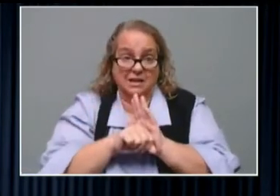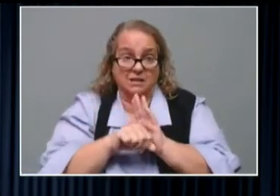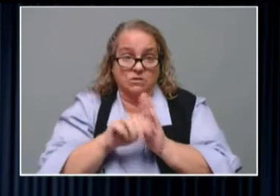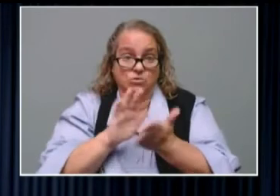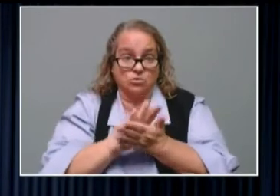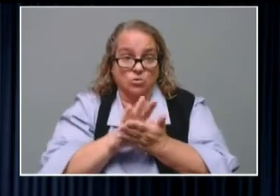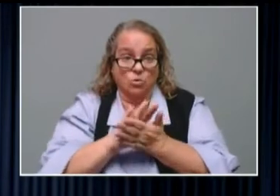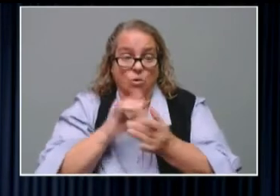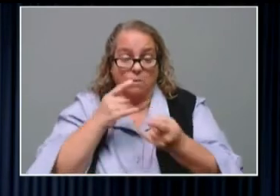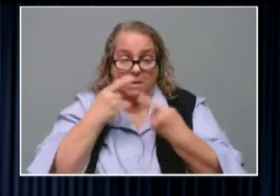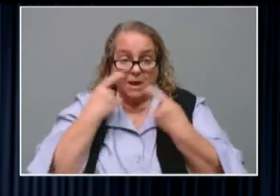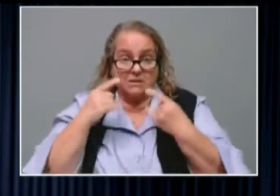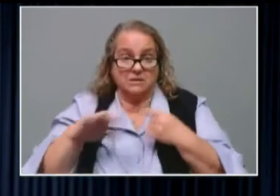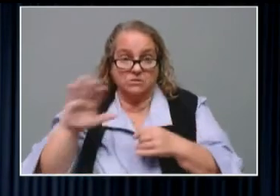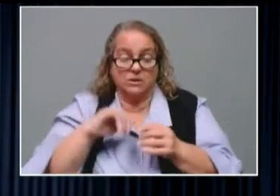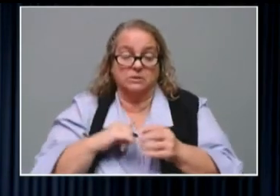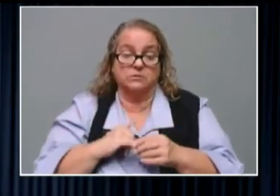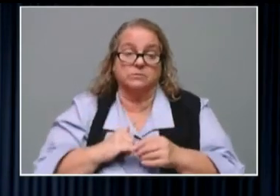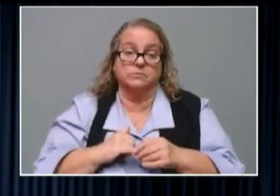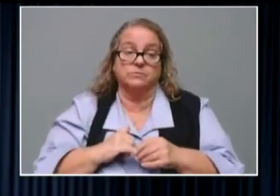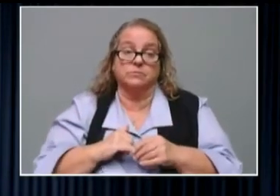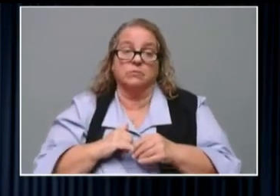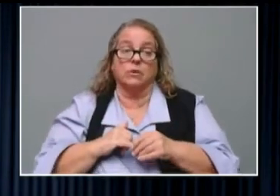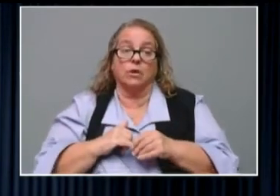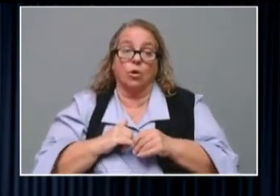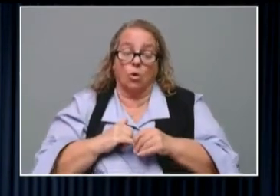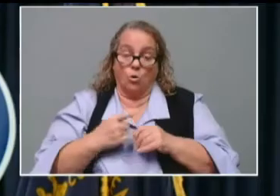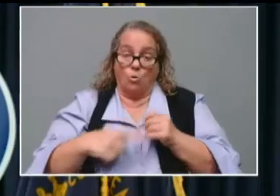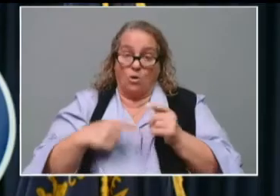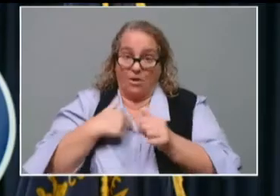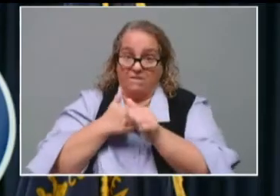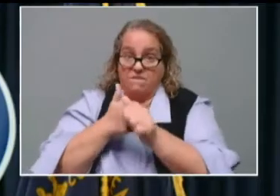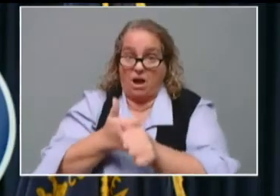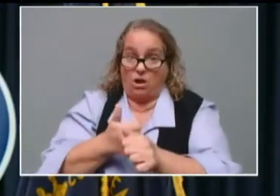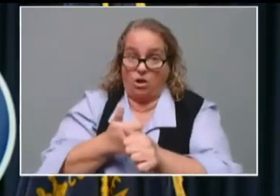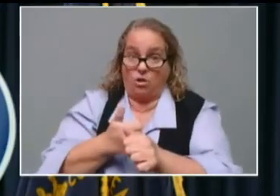What what we've mainly been following are are those um uh whether it's the